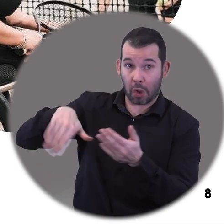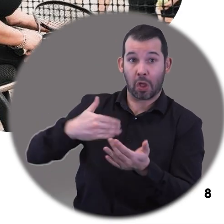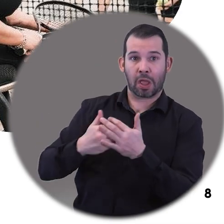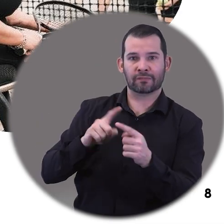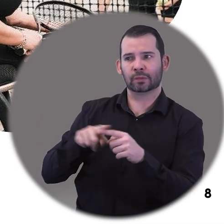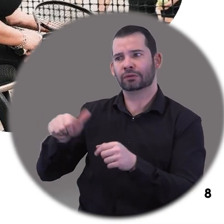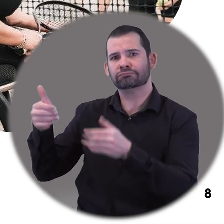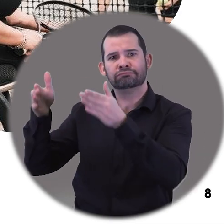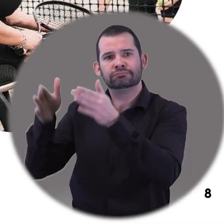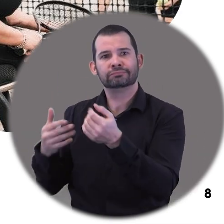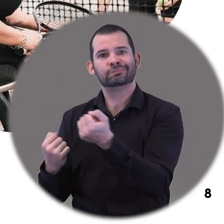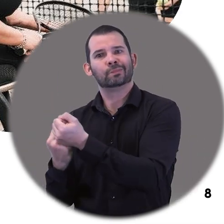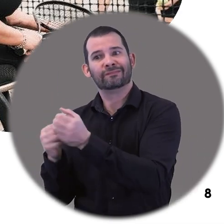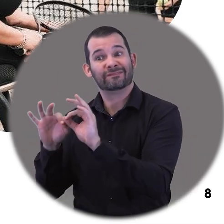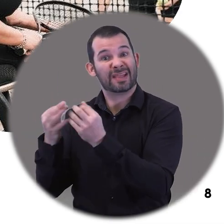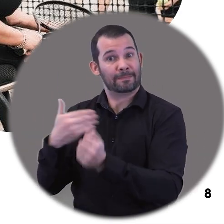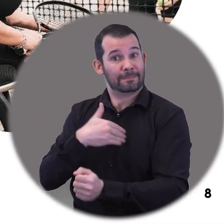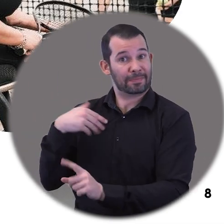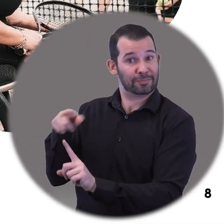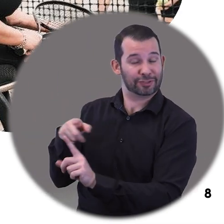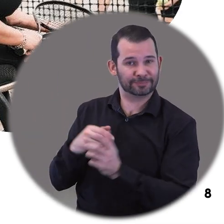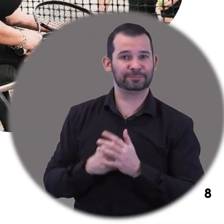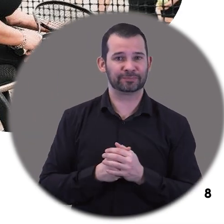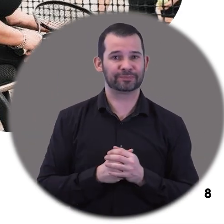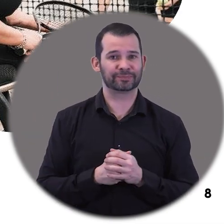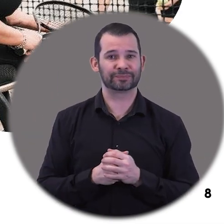or all of it to a supporting family member.